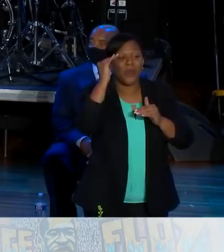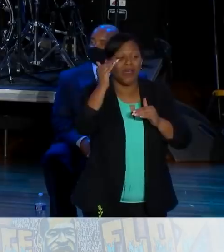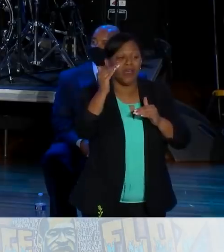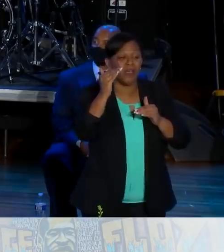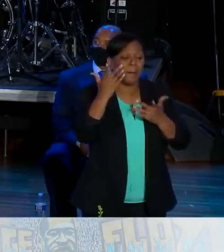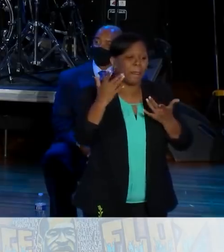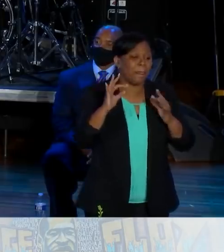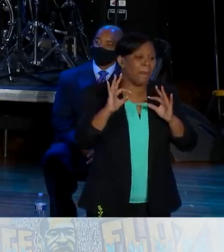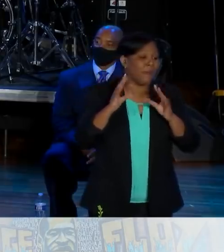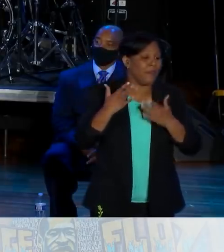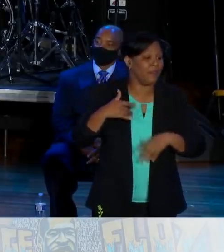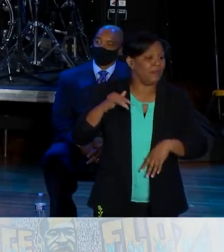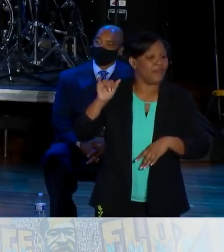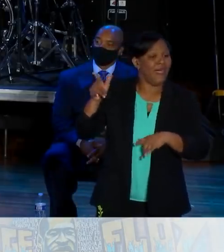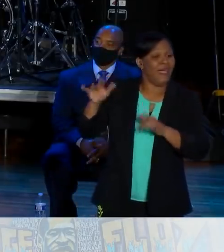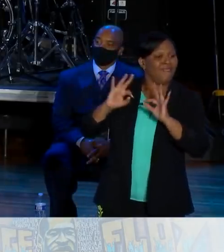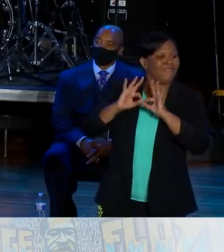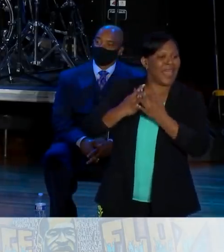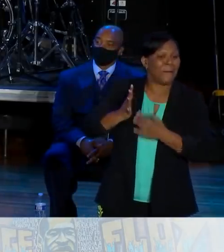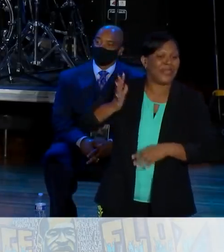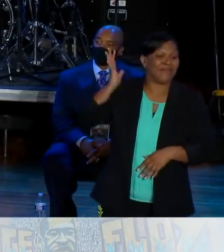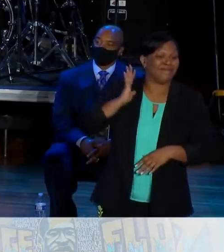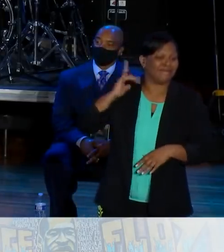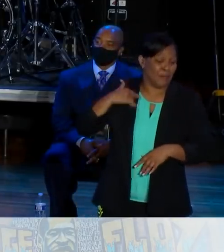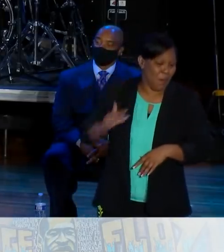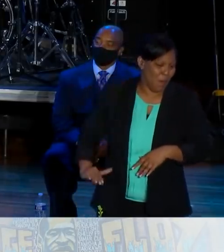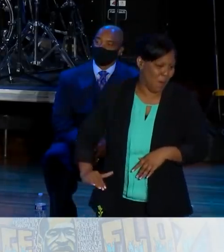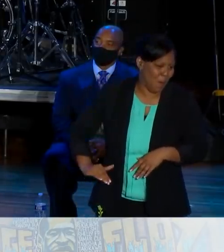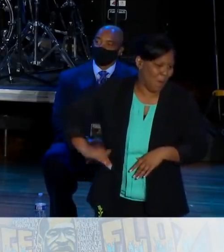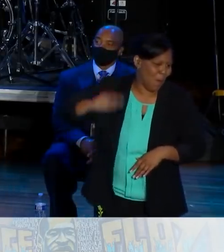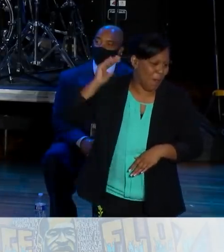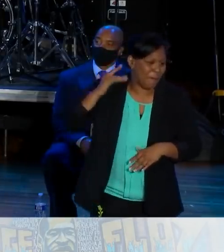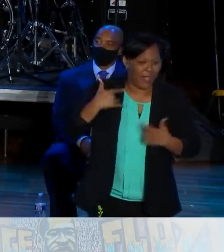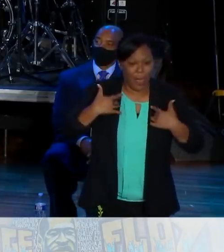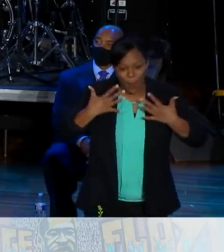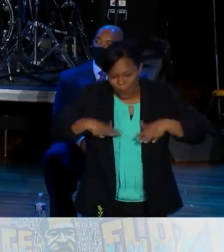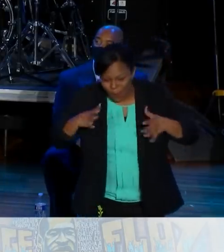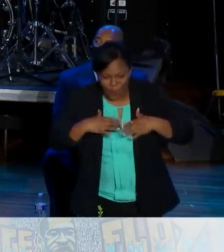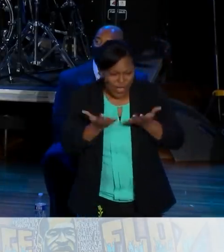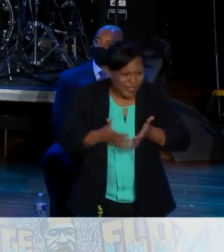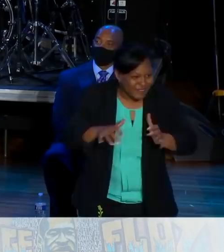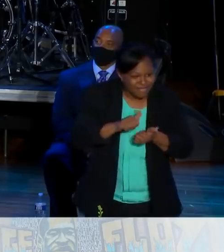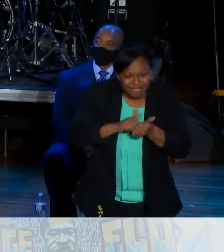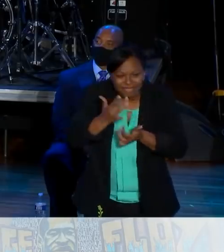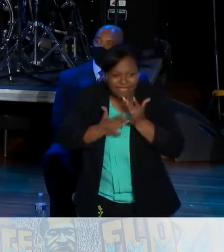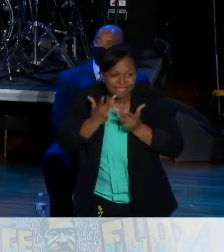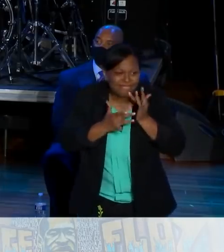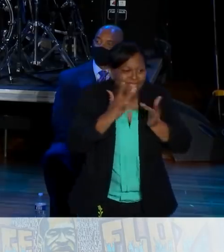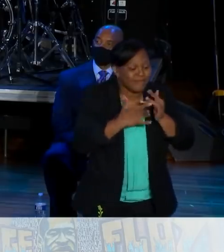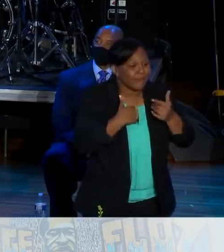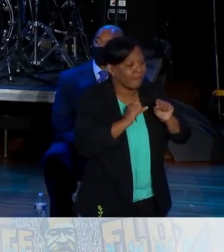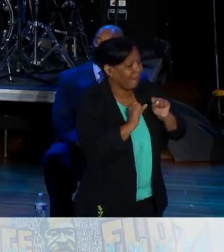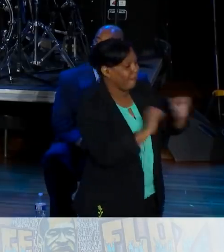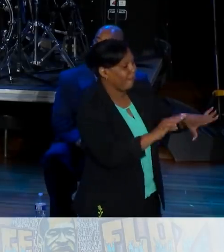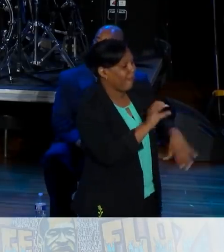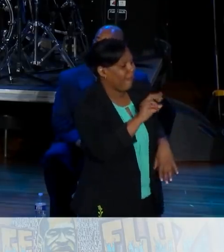MUCH OF HIDING THINGS. FUNNY, YOU TALKED ABOUT YOU ALL PUTTING CLOTHES IN THE OVEN TO